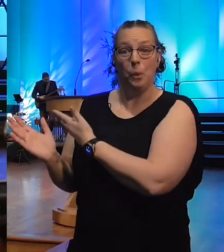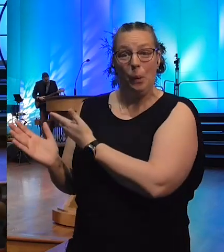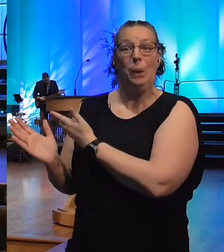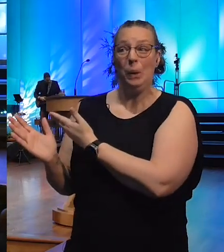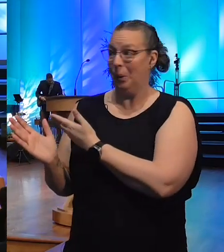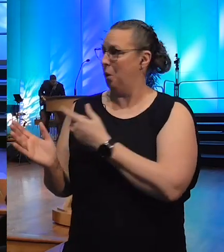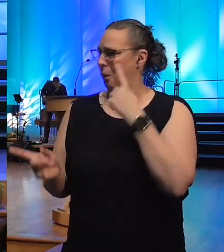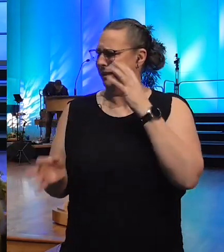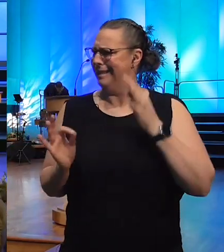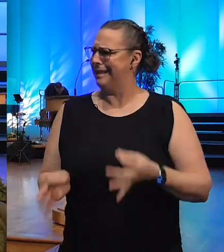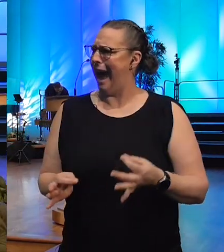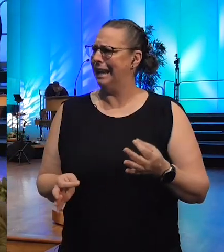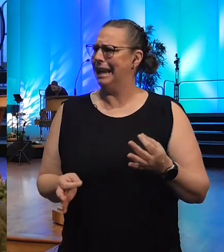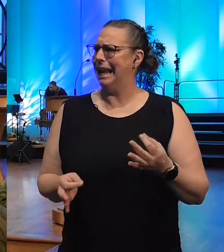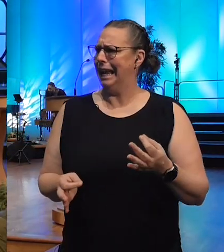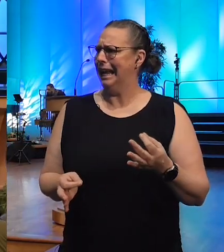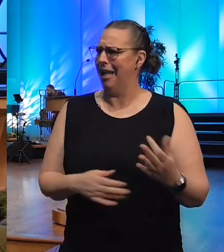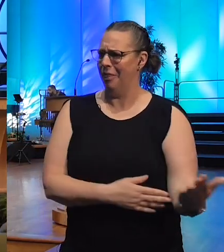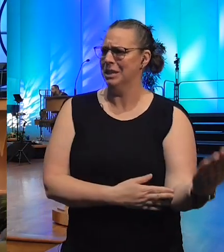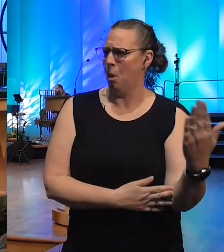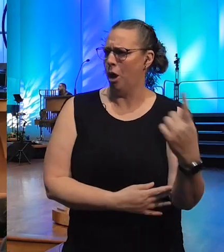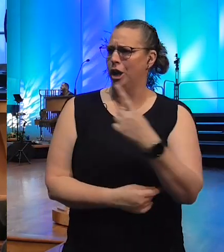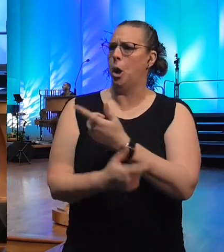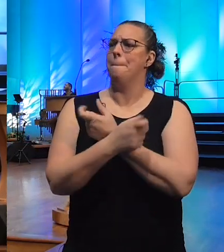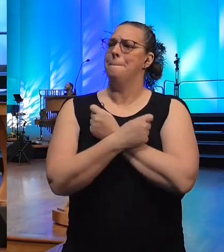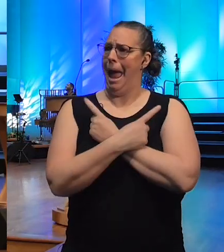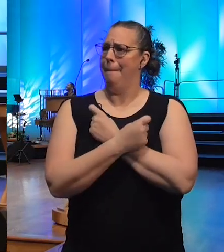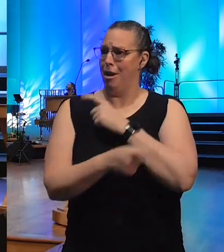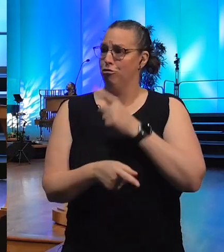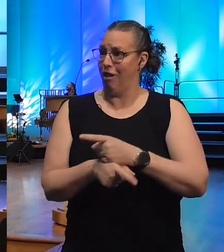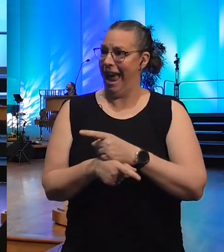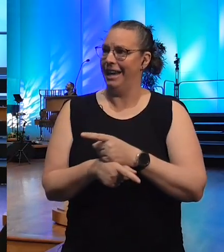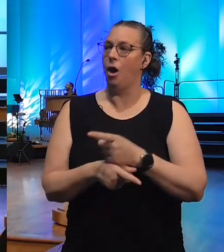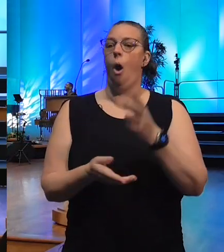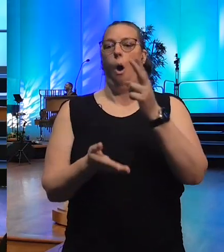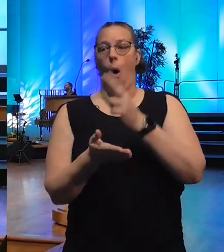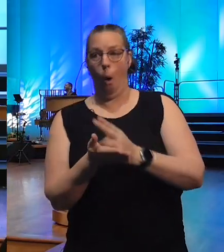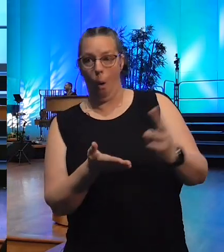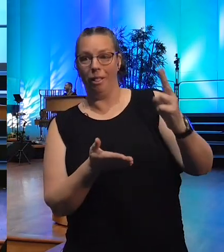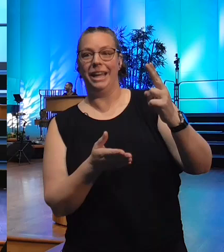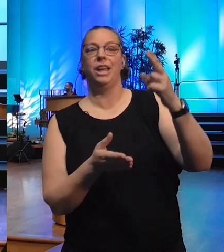we TR decide last service that you're Batman holy hole in a donut Batman